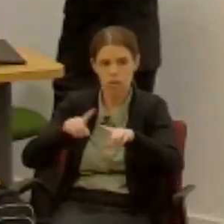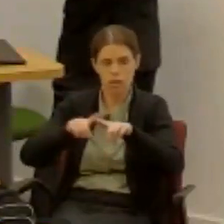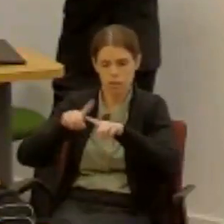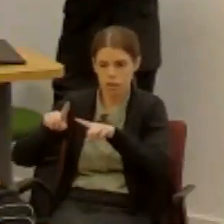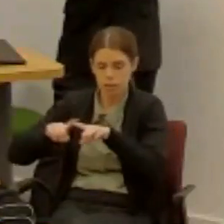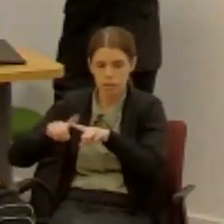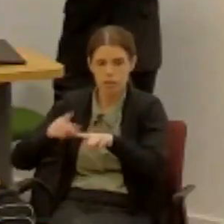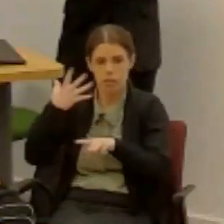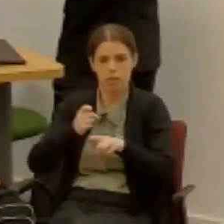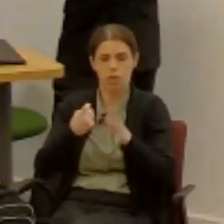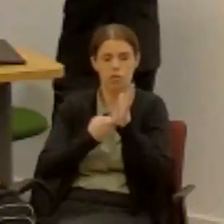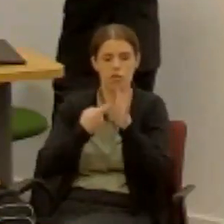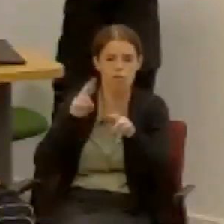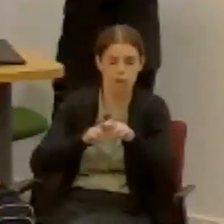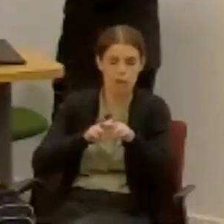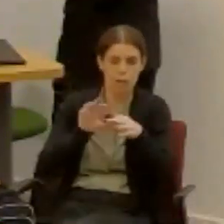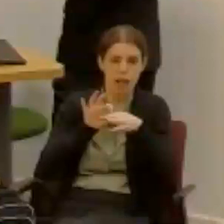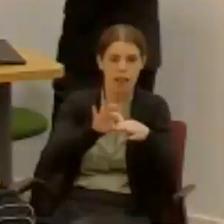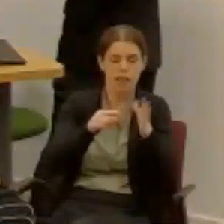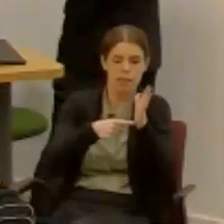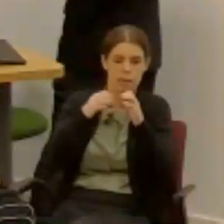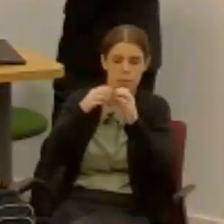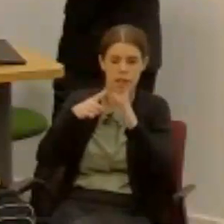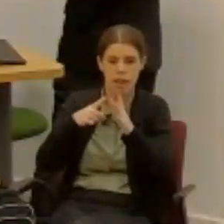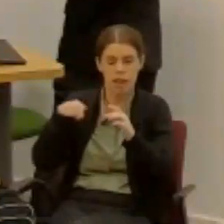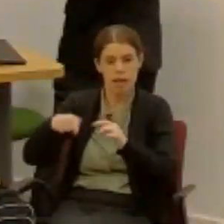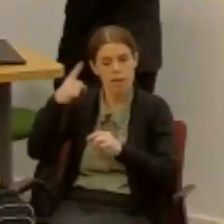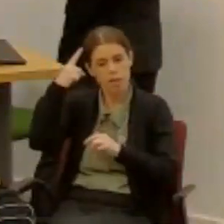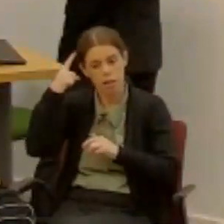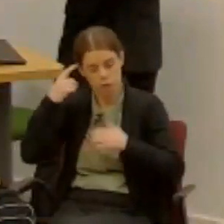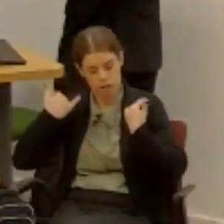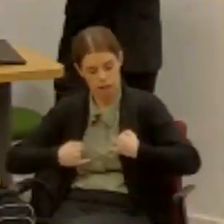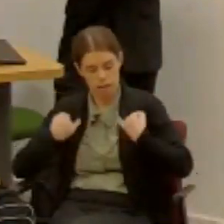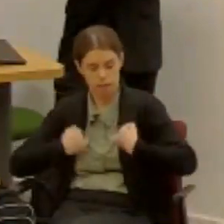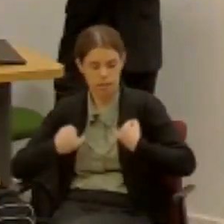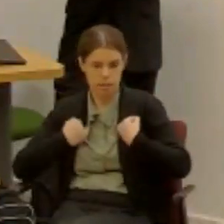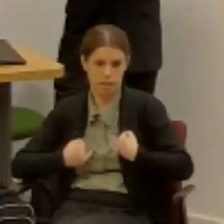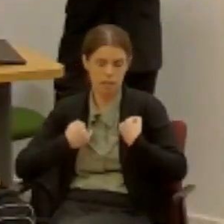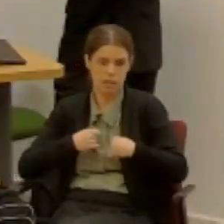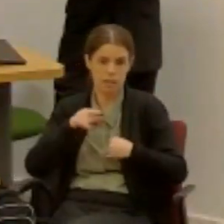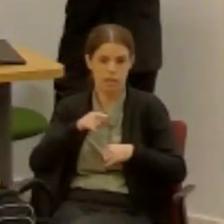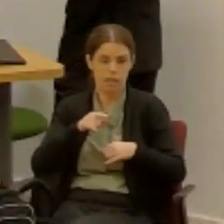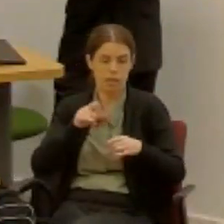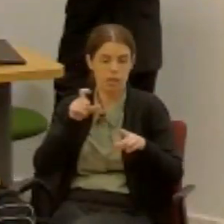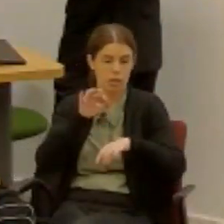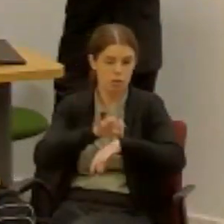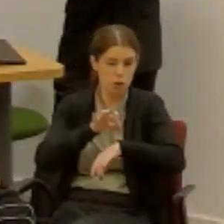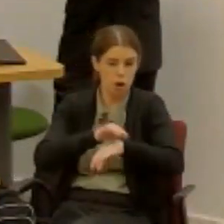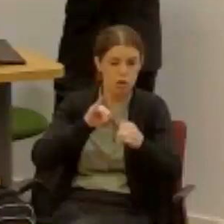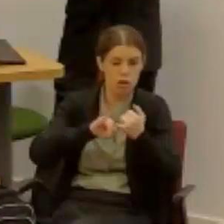A particular reference to the link between TBI and utgener disease. Dr Stewart directs the field study.